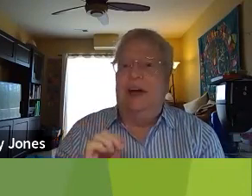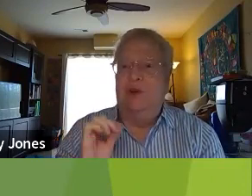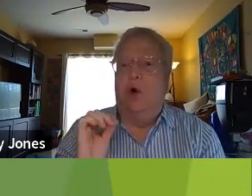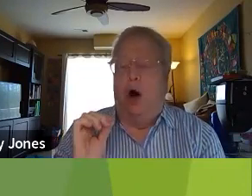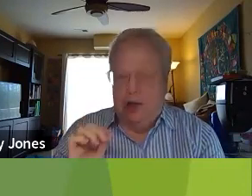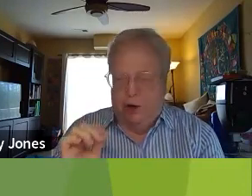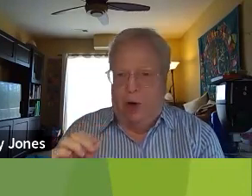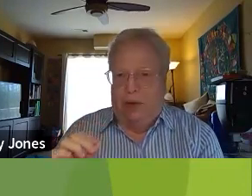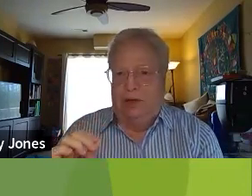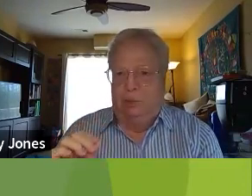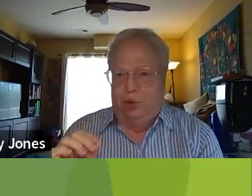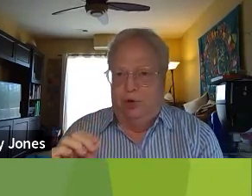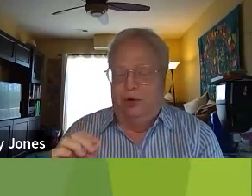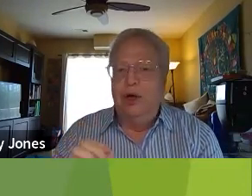I have no audio on my computer.